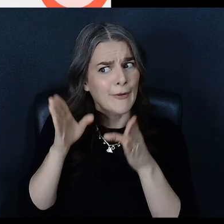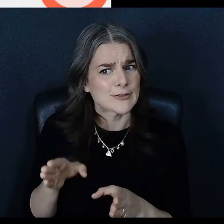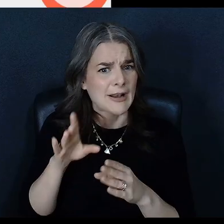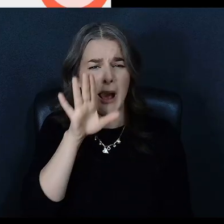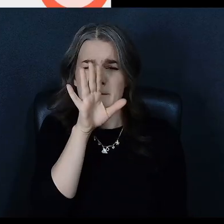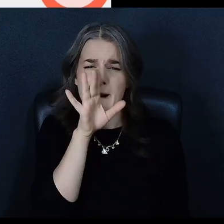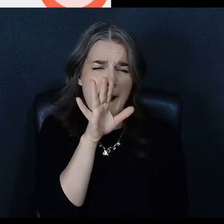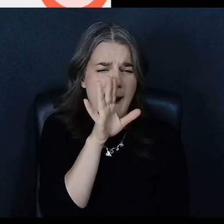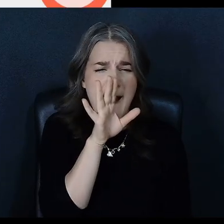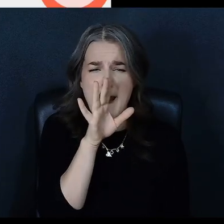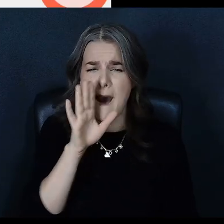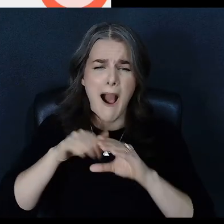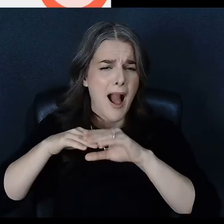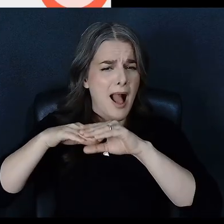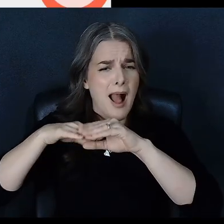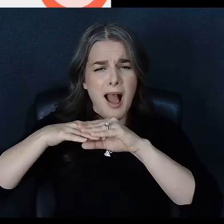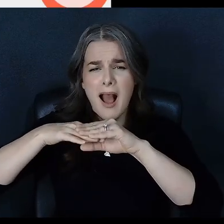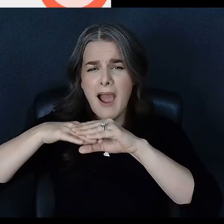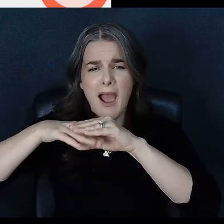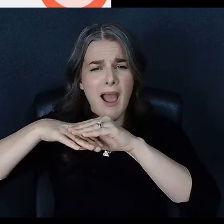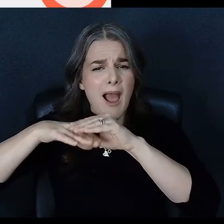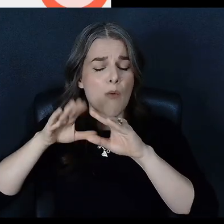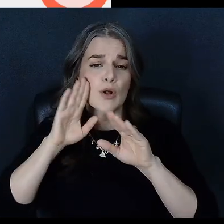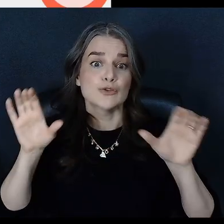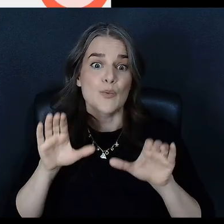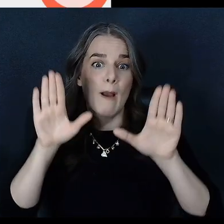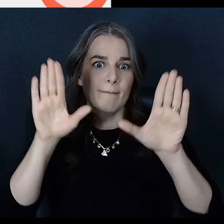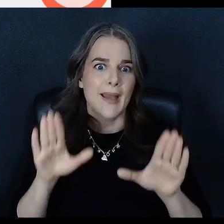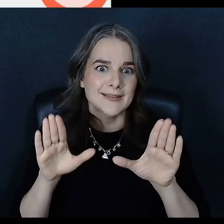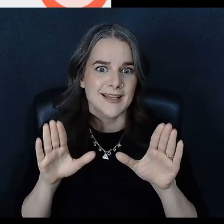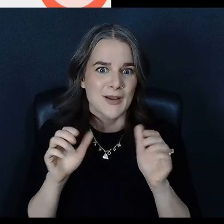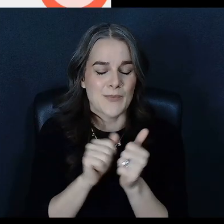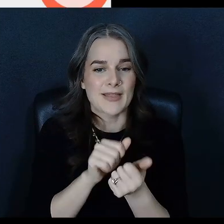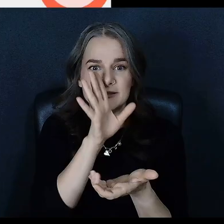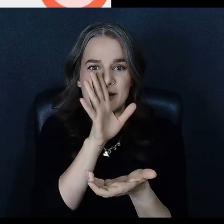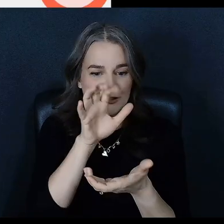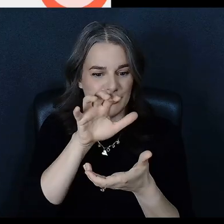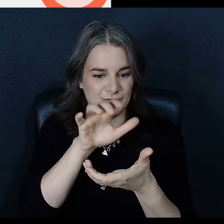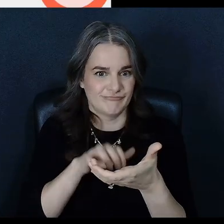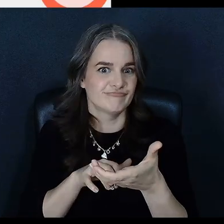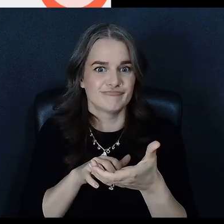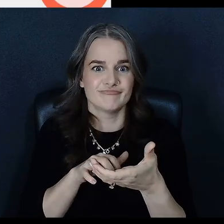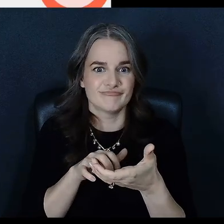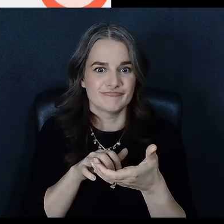They're going to do amazing with speech to text. And then I remind them that talking is not